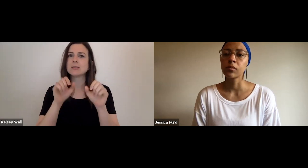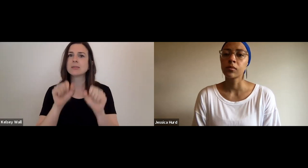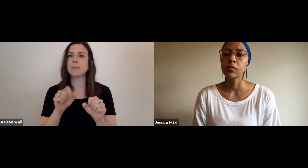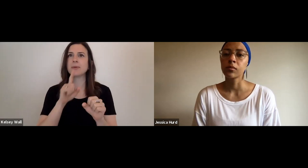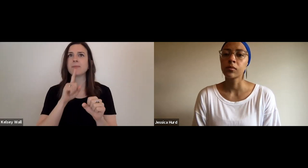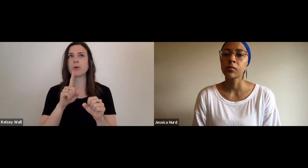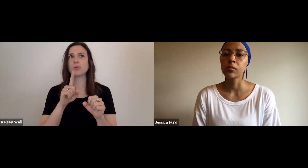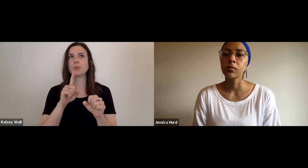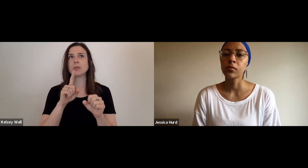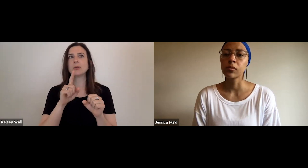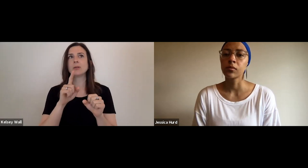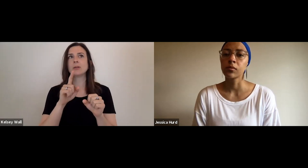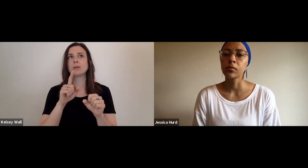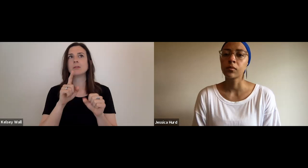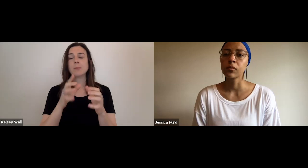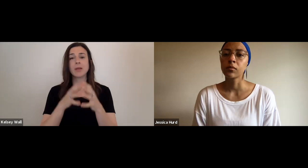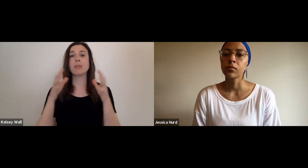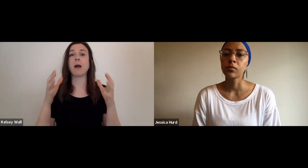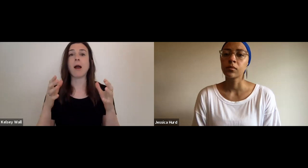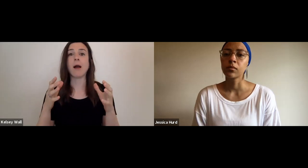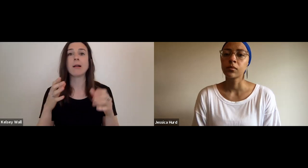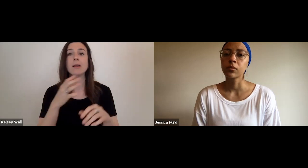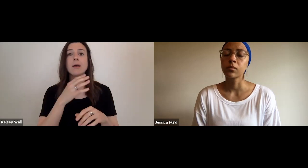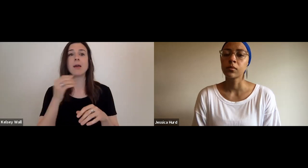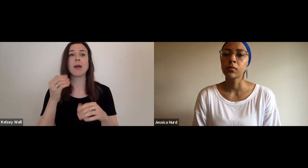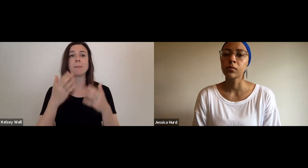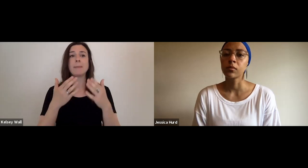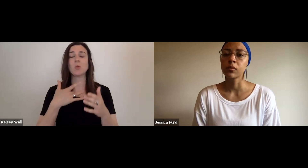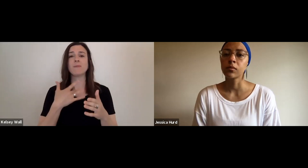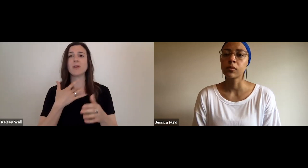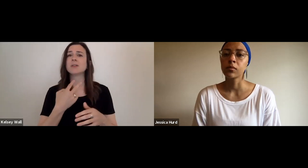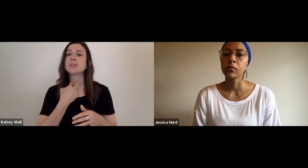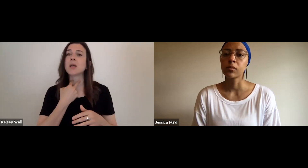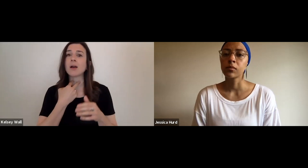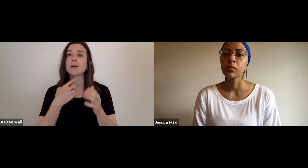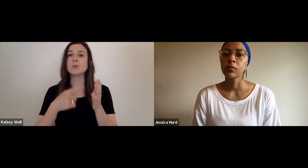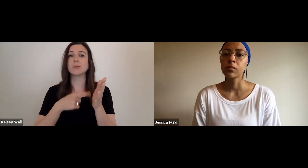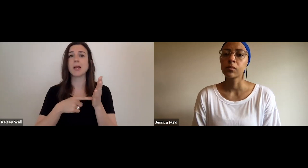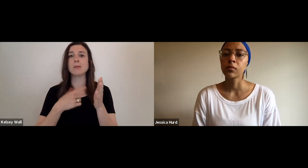It's important to figure out your emotional responses because emotions can be a lot.